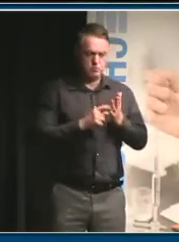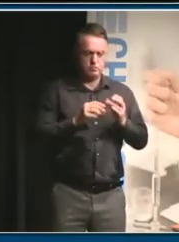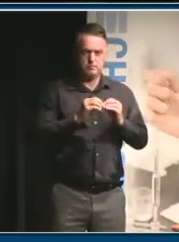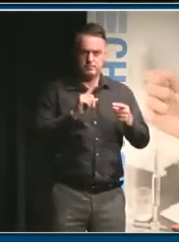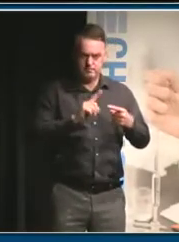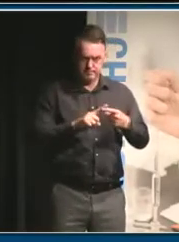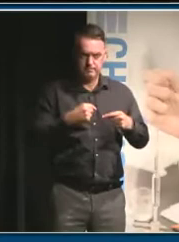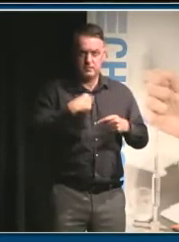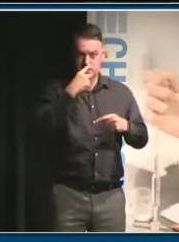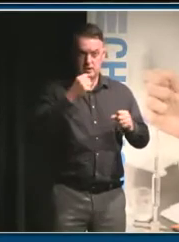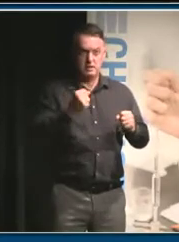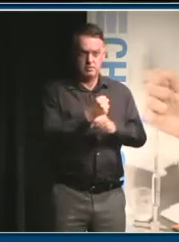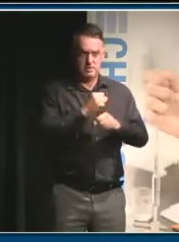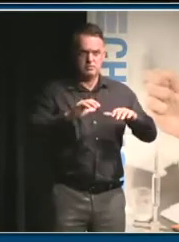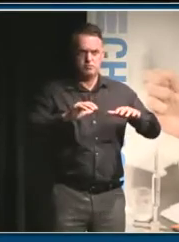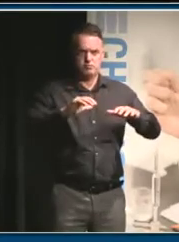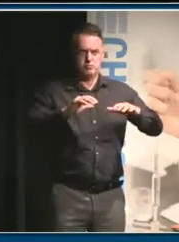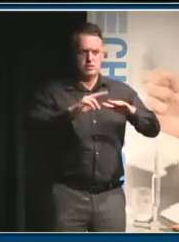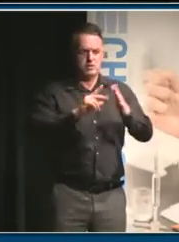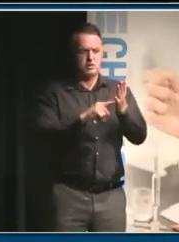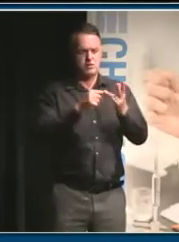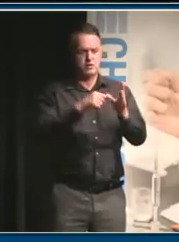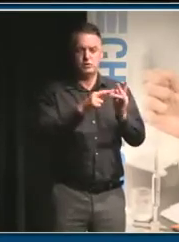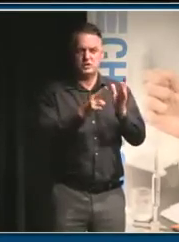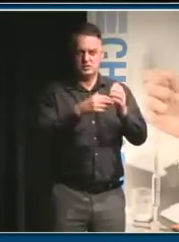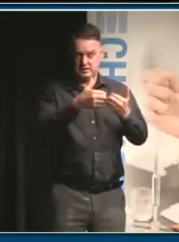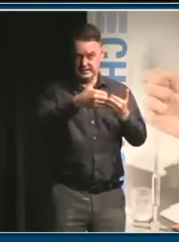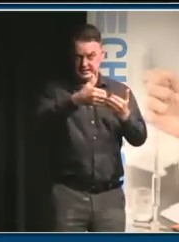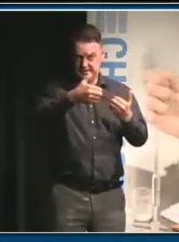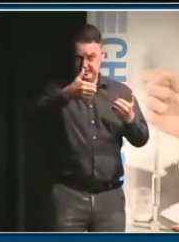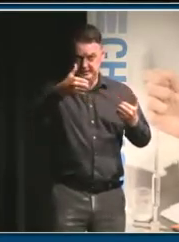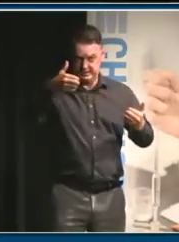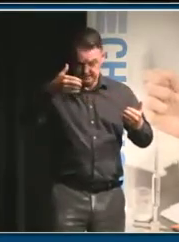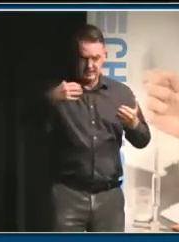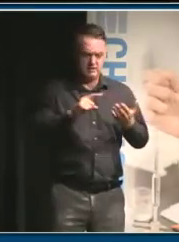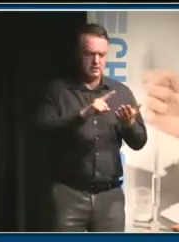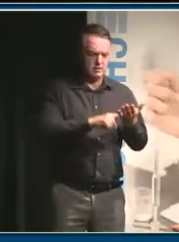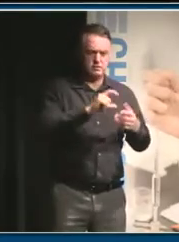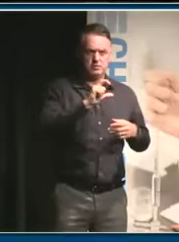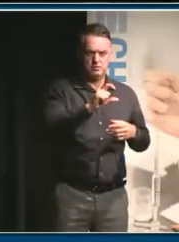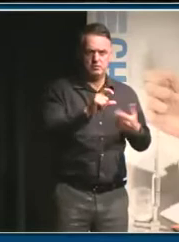I can make a flotation separator and I can separate out lithium cobalt from a lithium battery